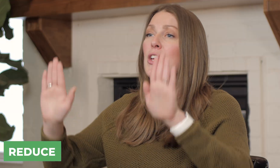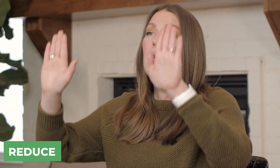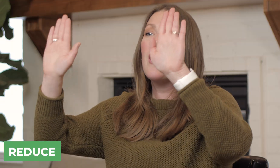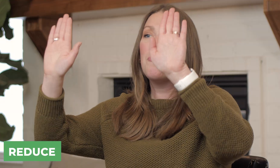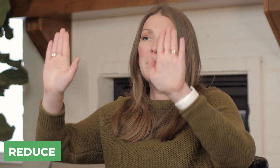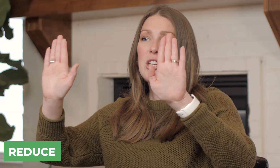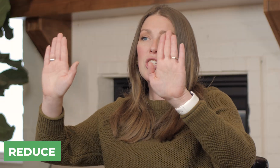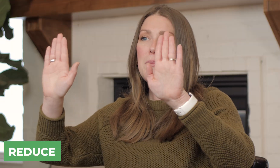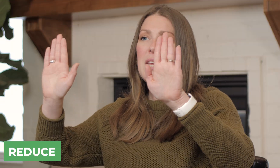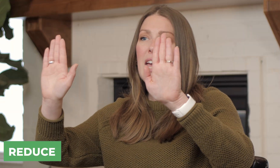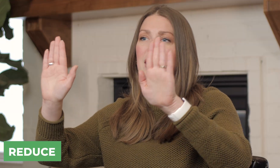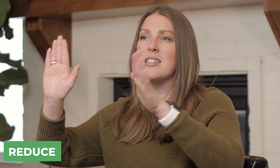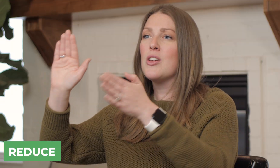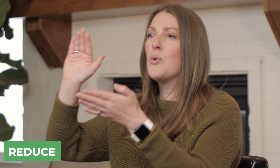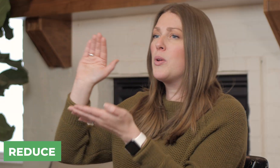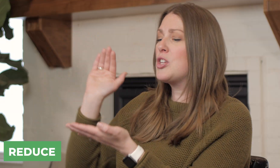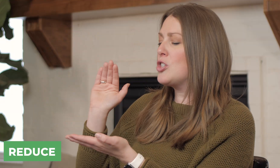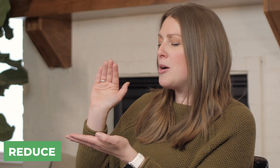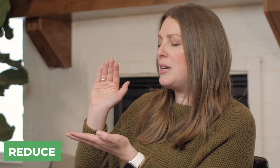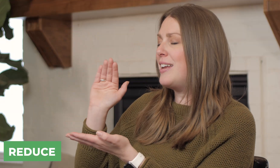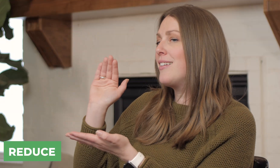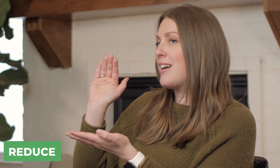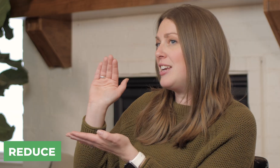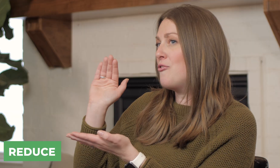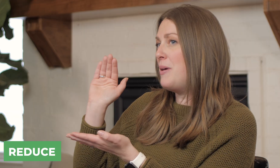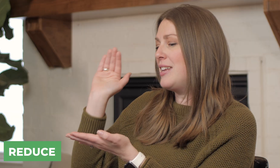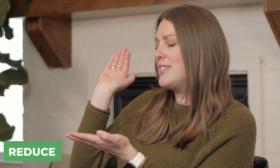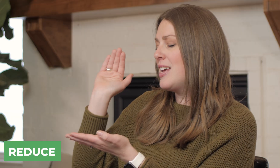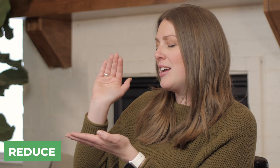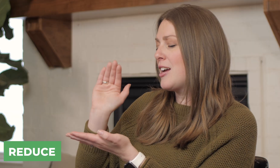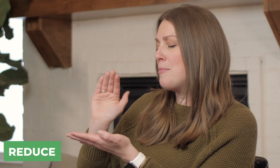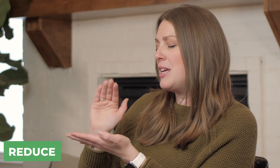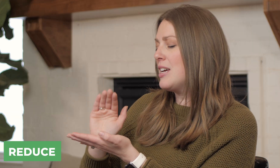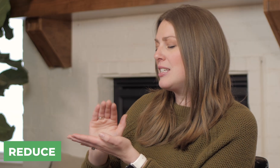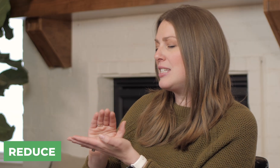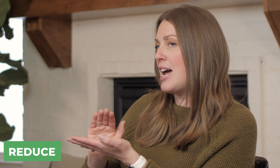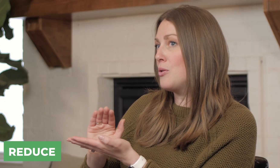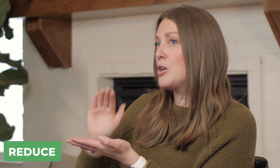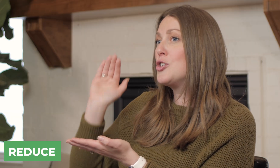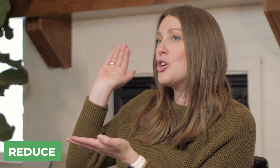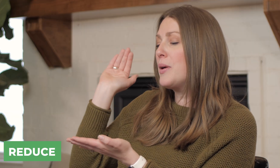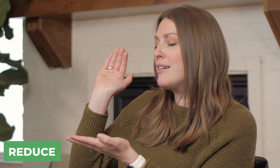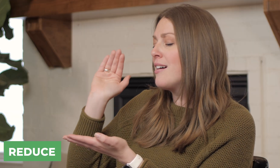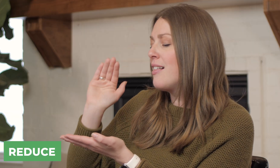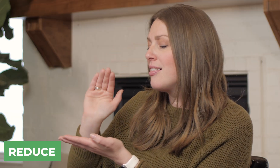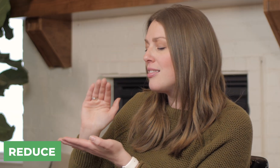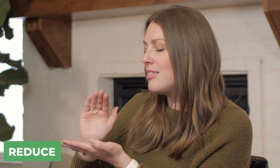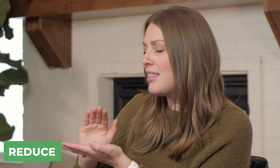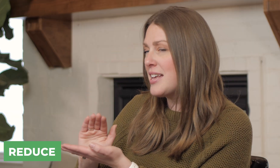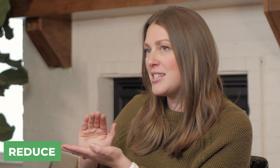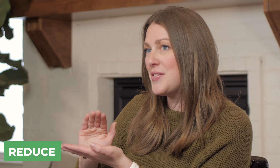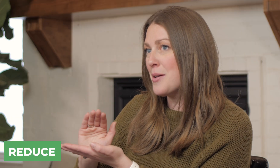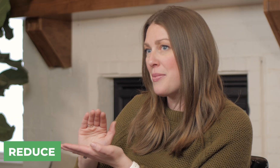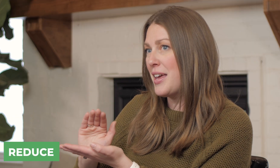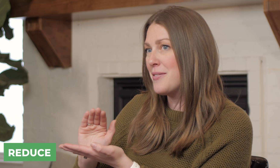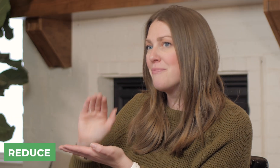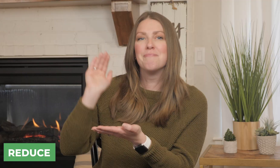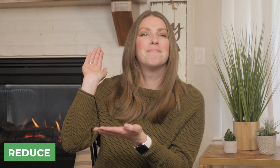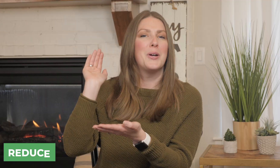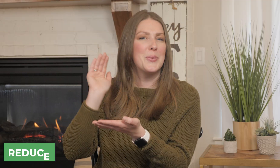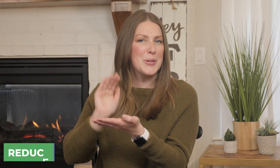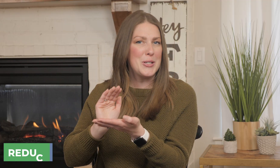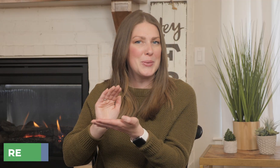reduce, you have B-shaped hands with a dominant kind of bent coming down, showing less of something, reduce.